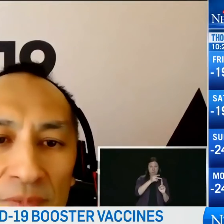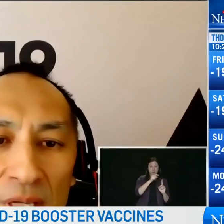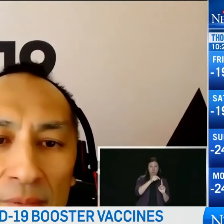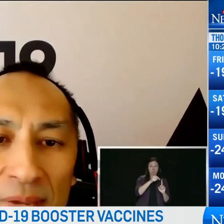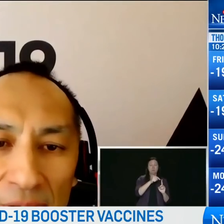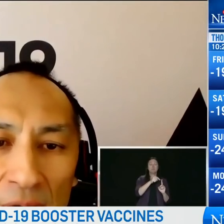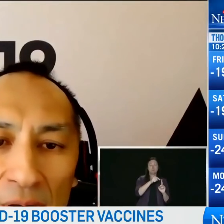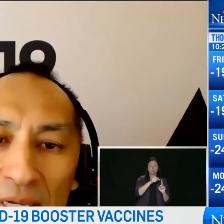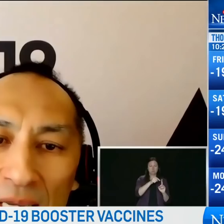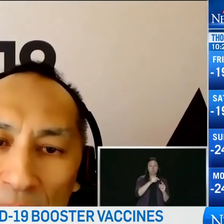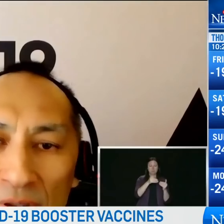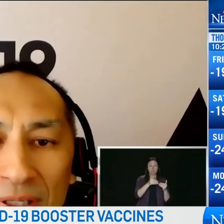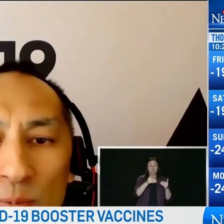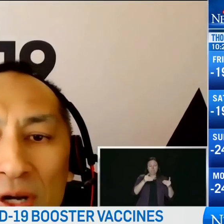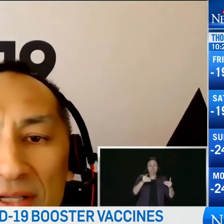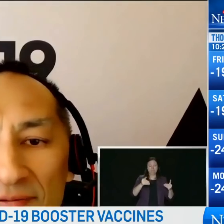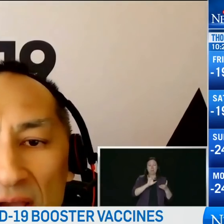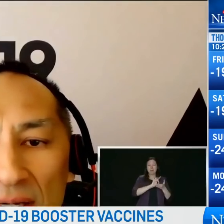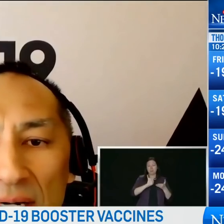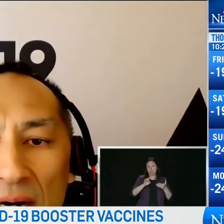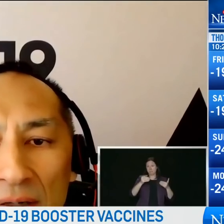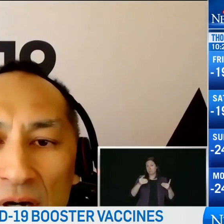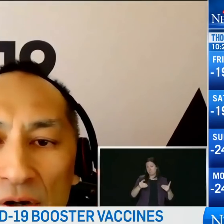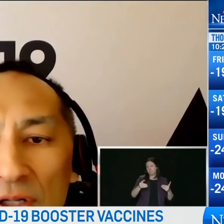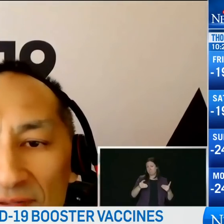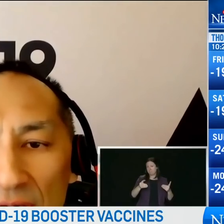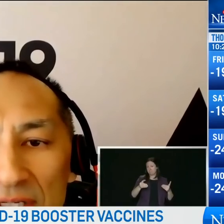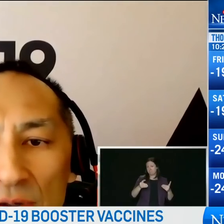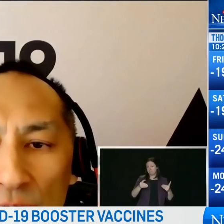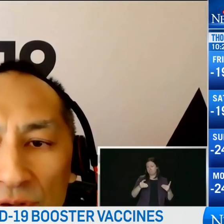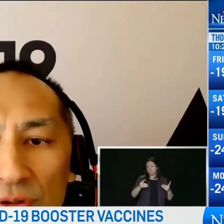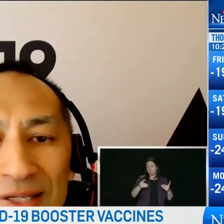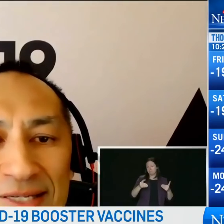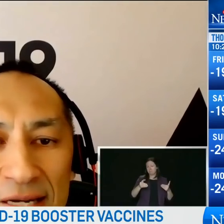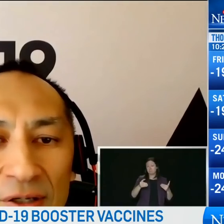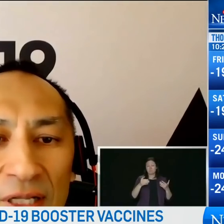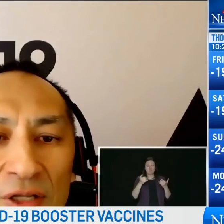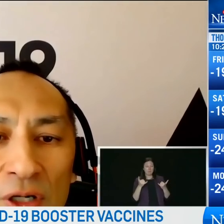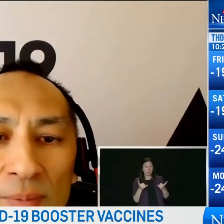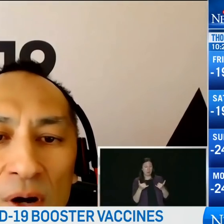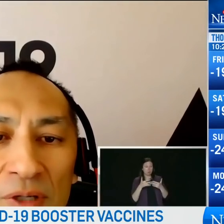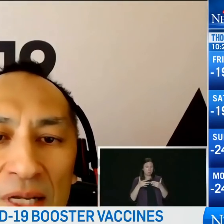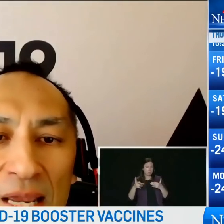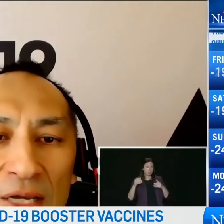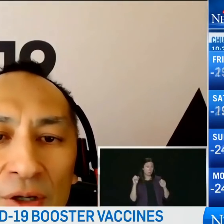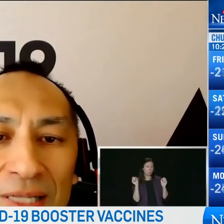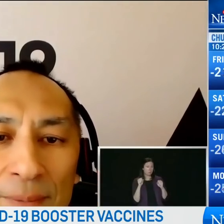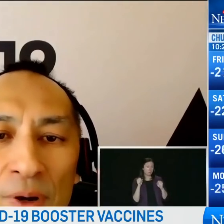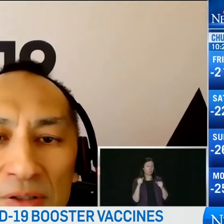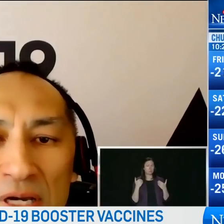NACI RECOMMENDS THAT THE SECOND DOSE OF A PRIMARY mRNA COVID-19 SERIES SHOULD BE PROVIDED EIGHT